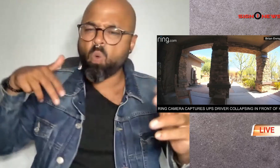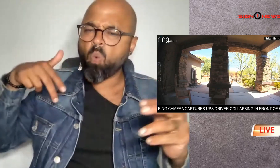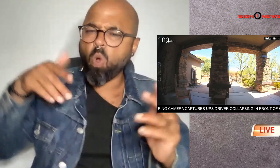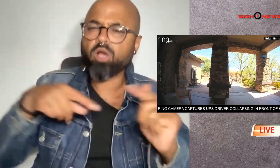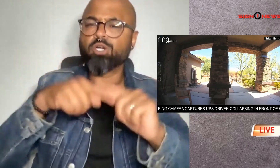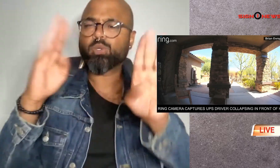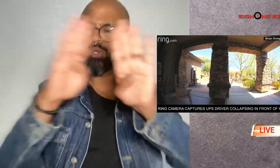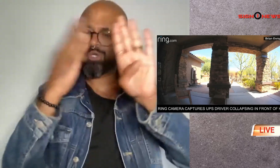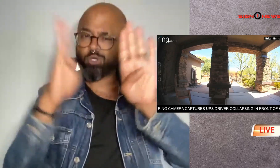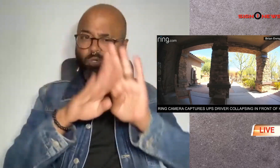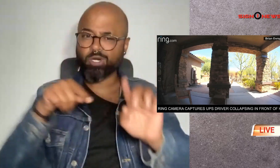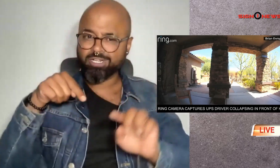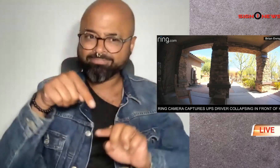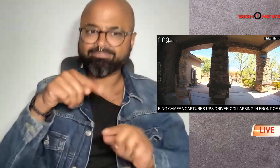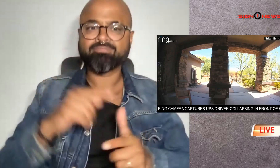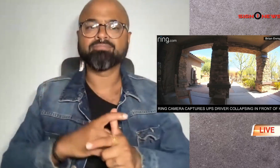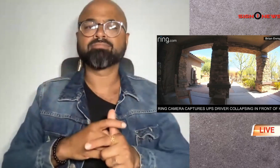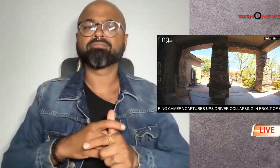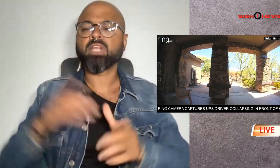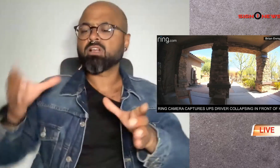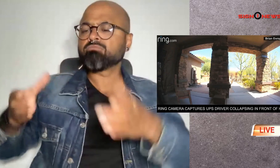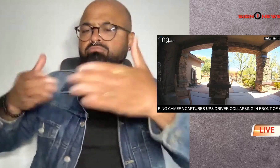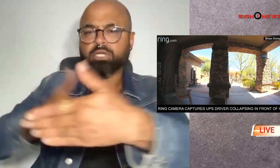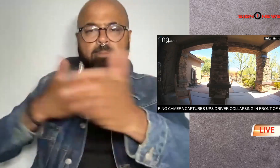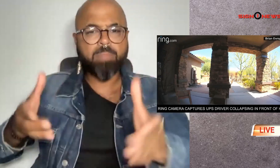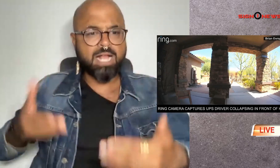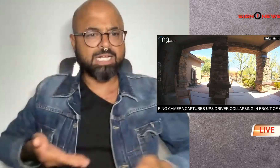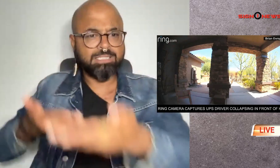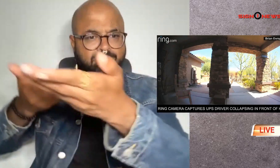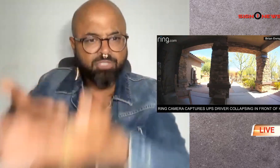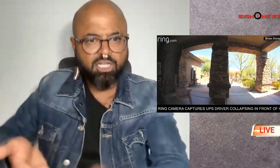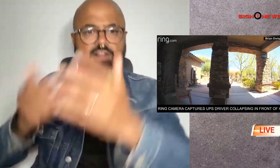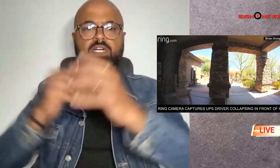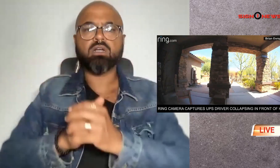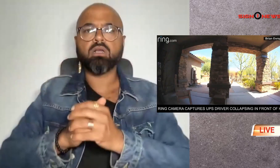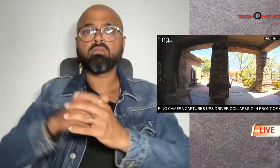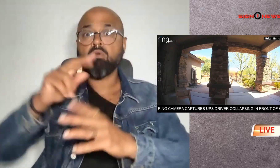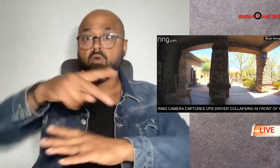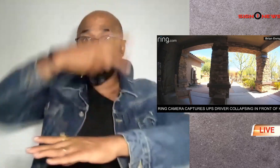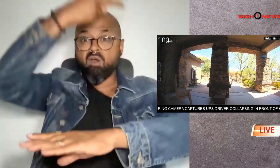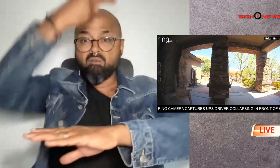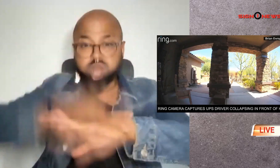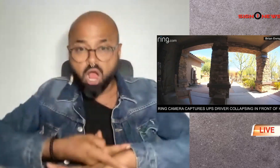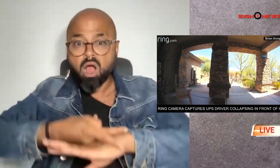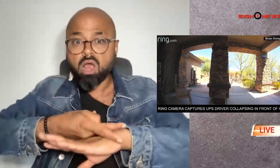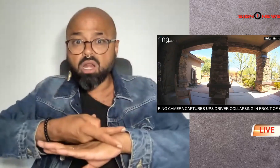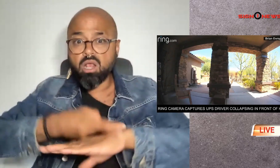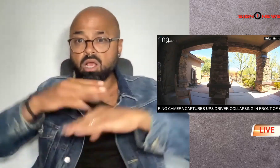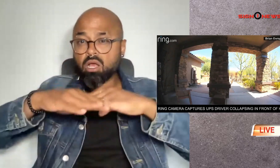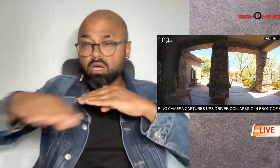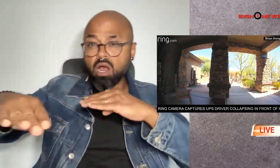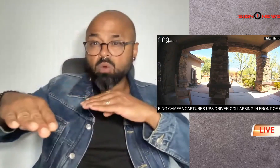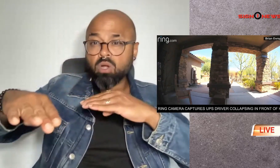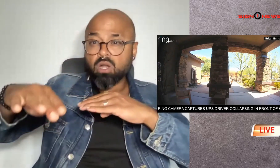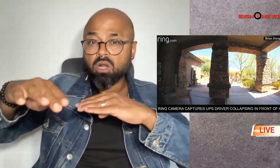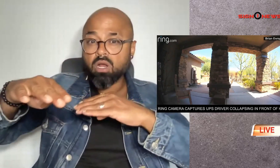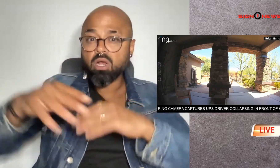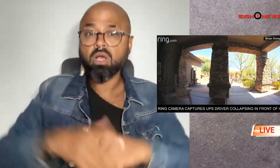is seen wobbling as he walks up to the door as he puts the package on the ground he falls